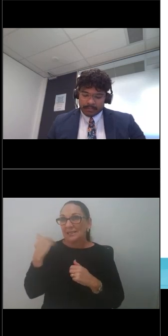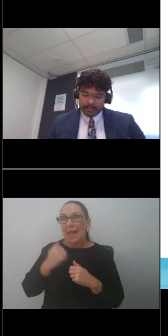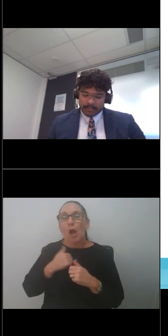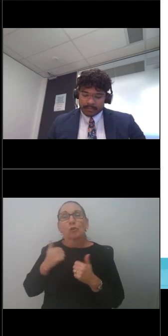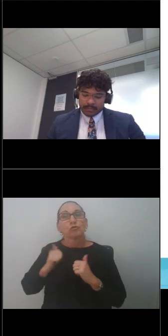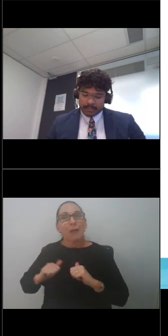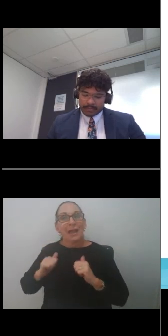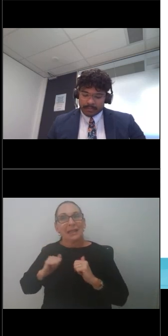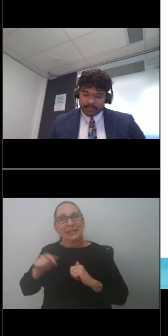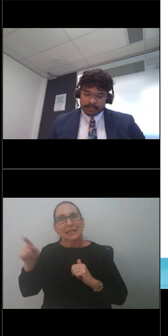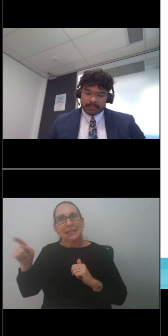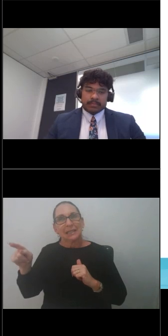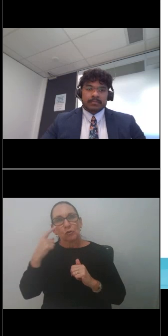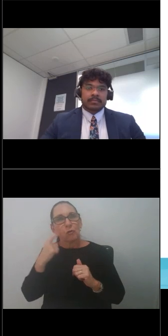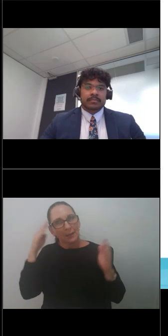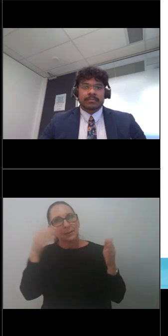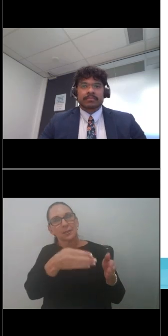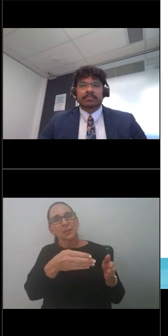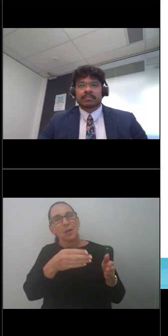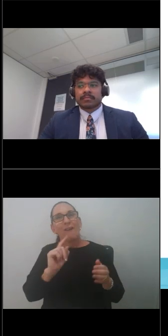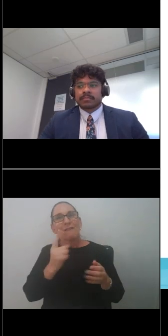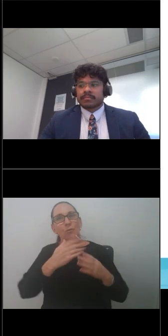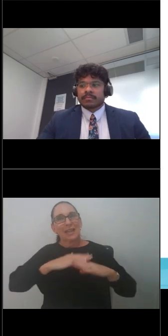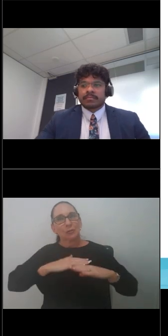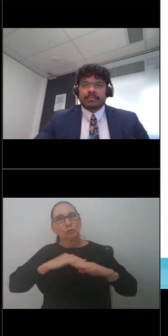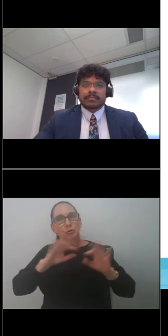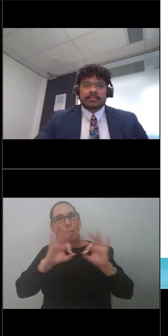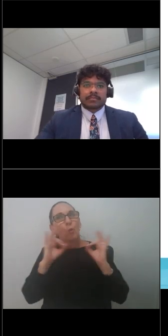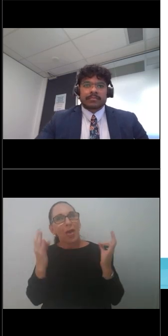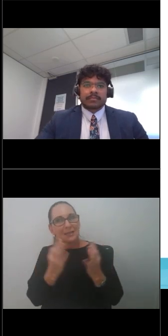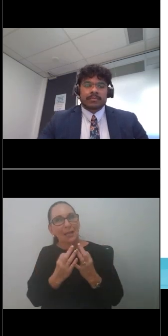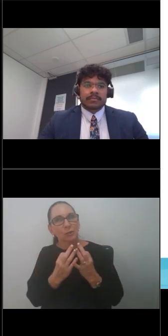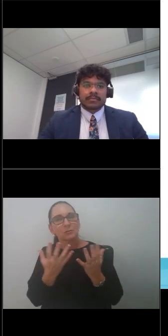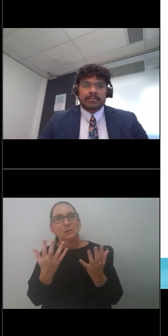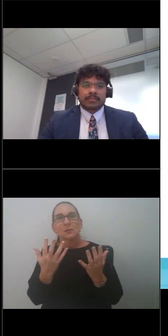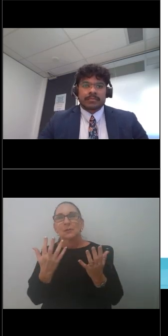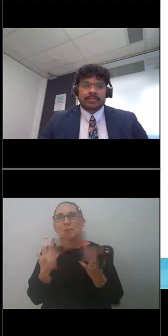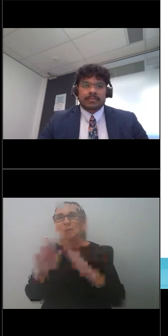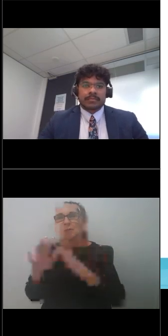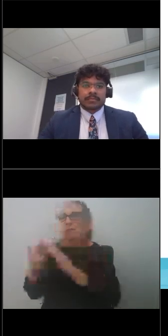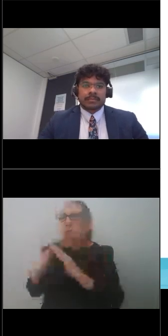First Nations organizations um um Community Justice groups um different organizations in the